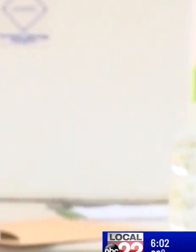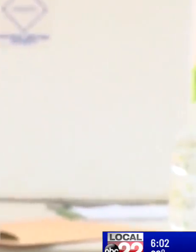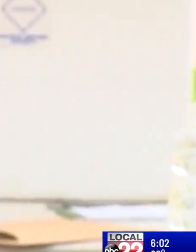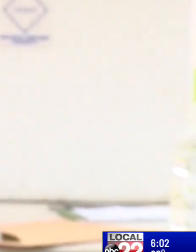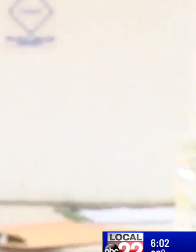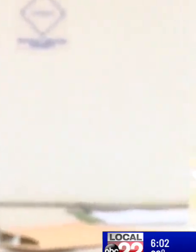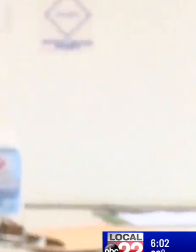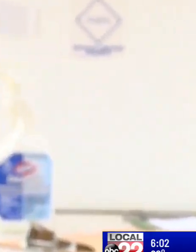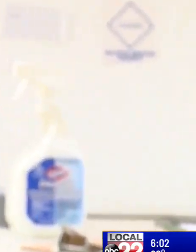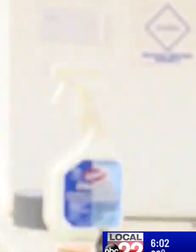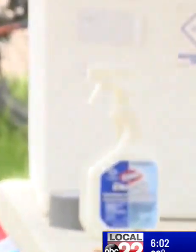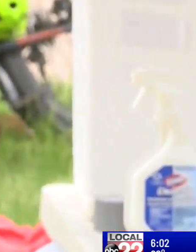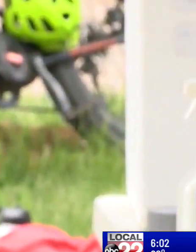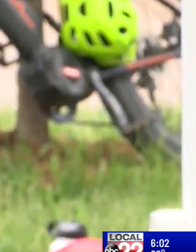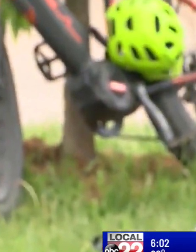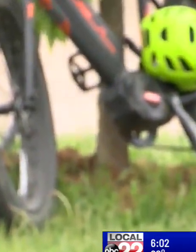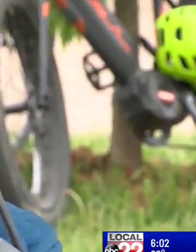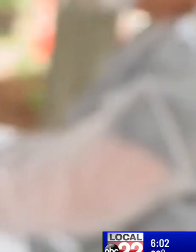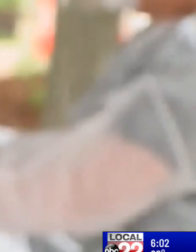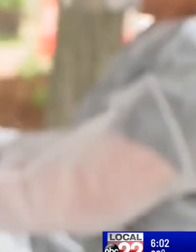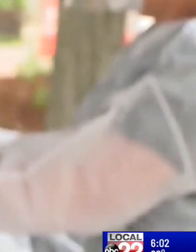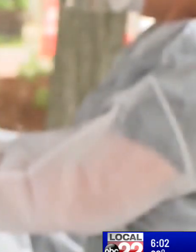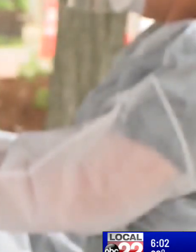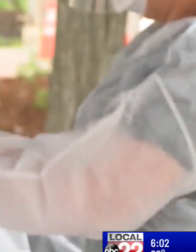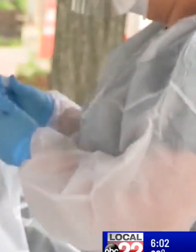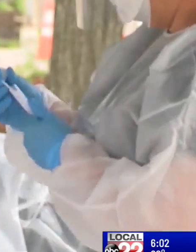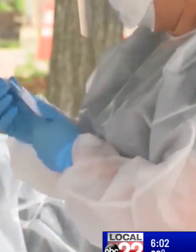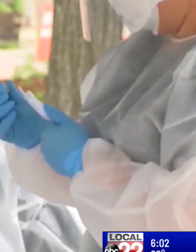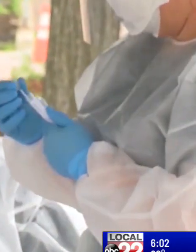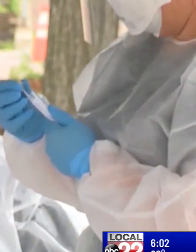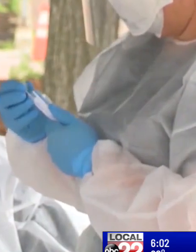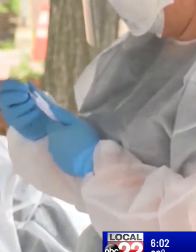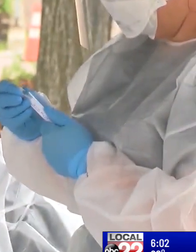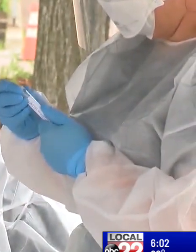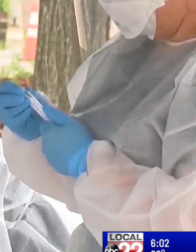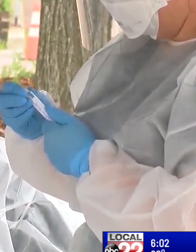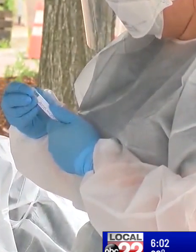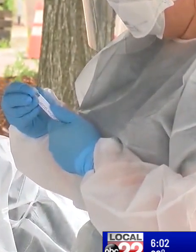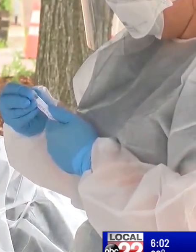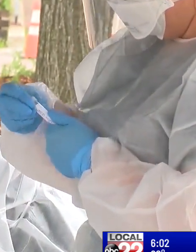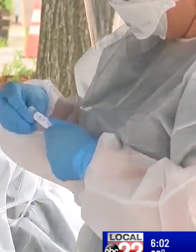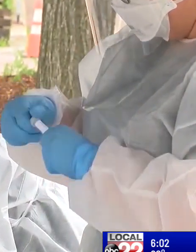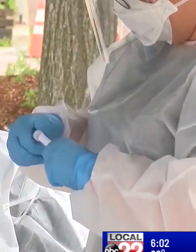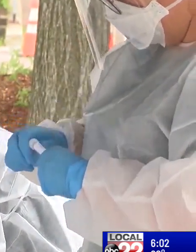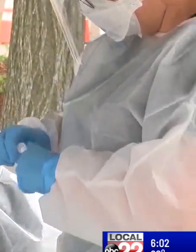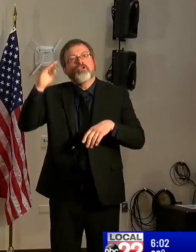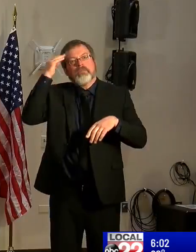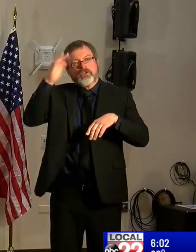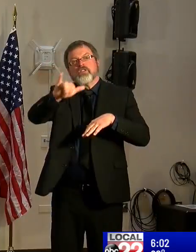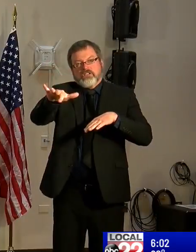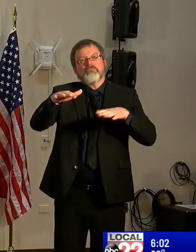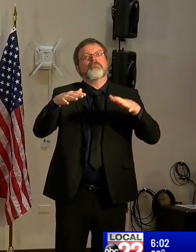THIS OUTBREAK UNDER CONTROL. RIGHT NOW MEMBERS ARE